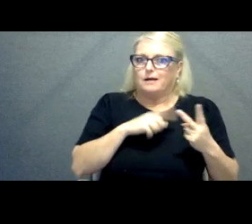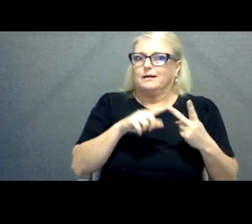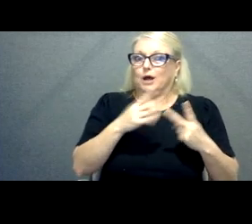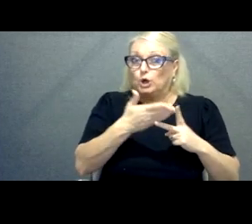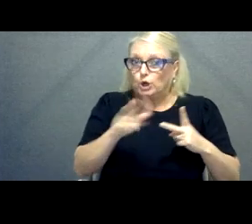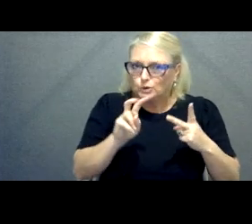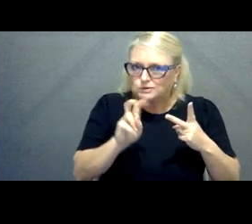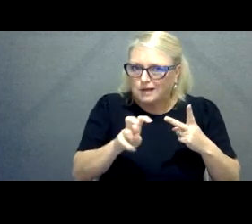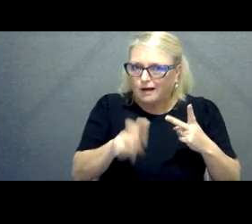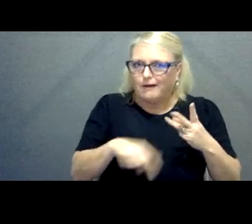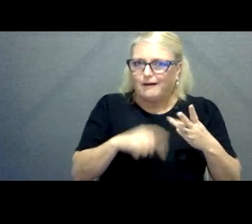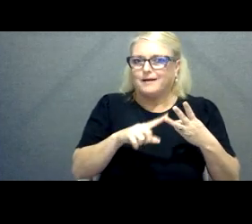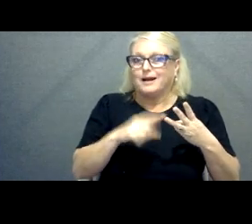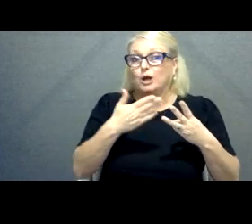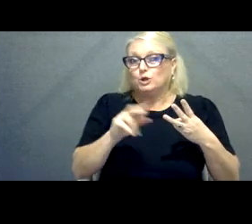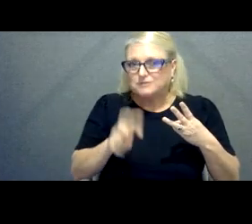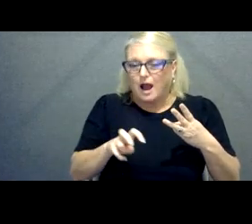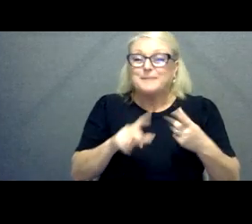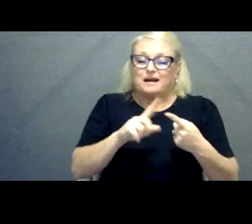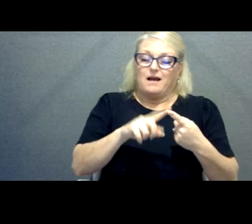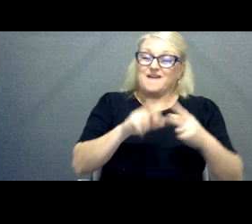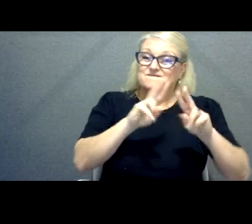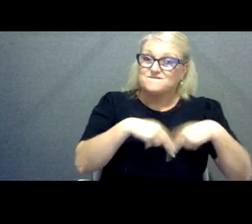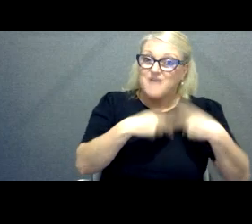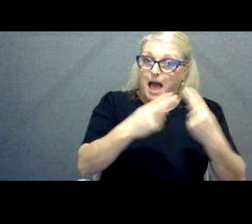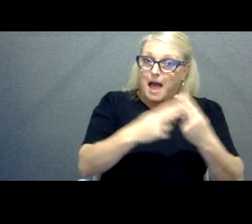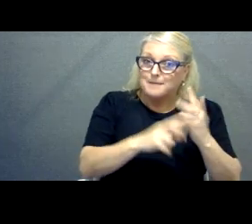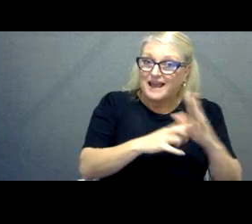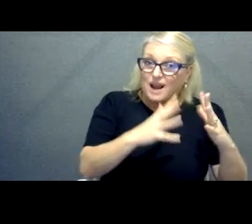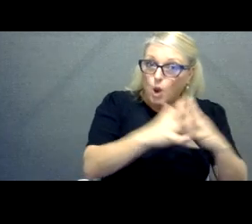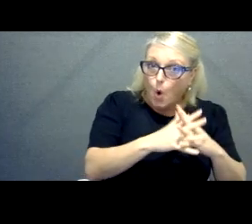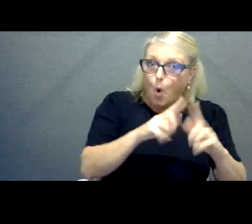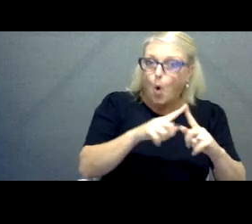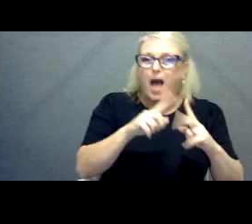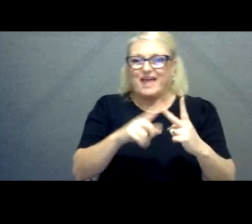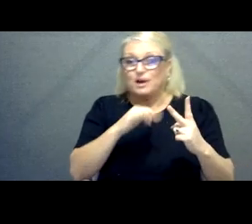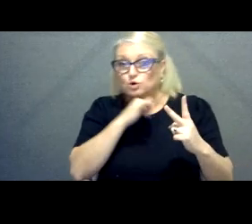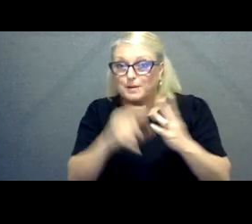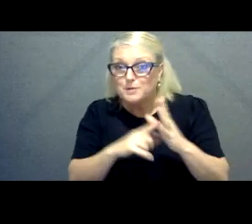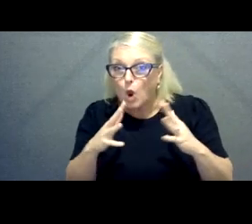family law matter and a criminal law matter they need an authority for both of those great yeah